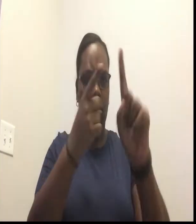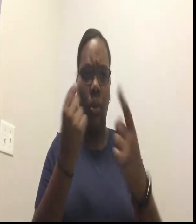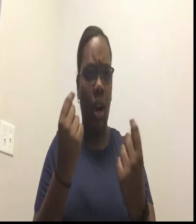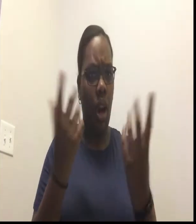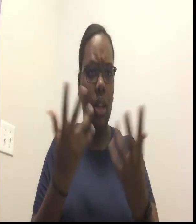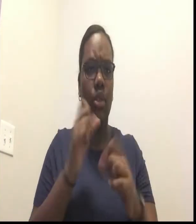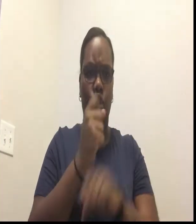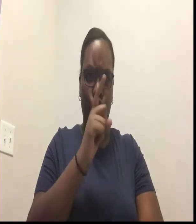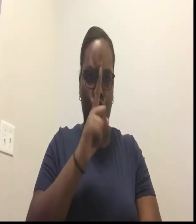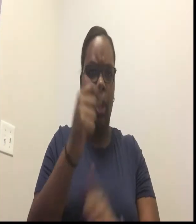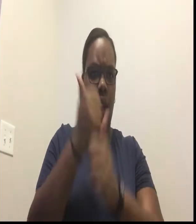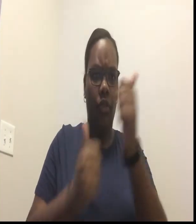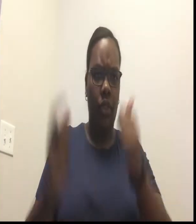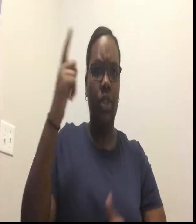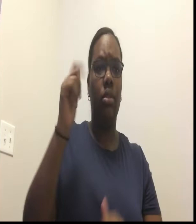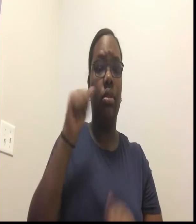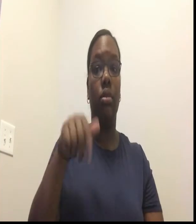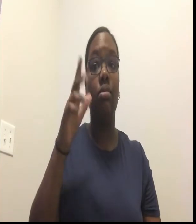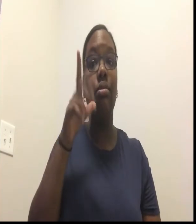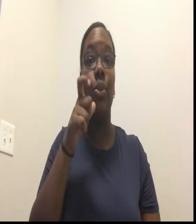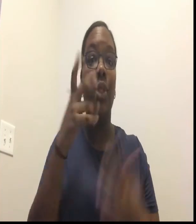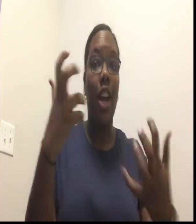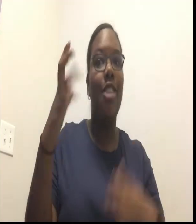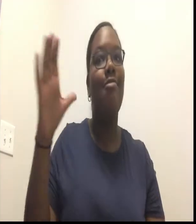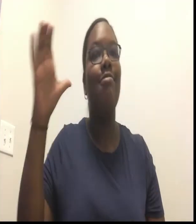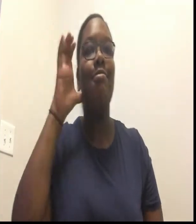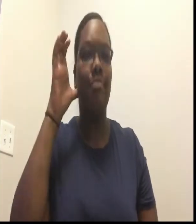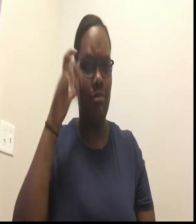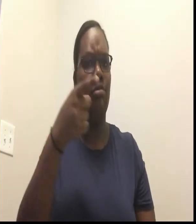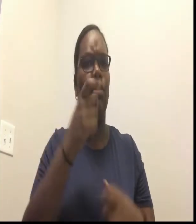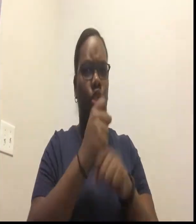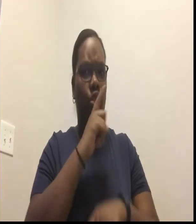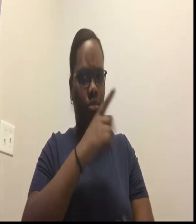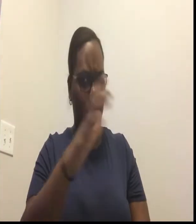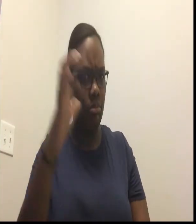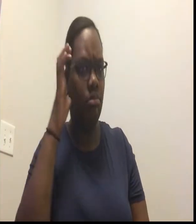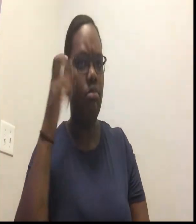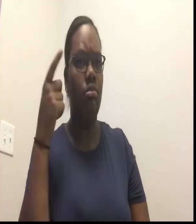that's the point of these meetings correct? So take a look at the Robert's